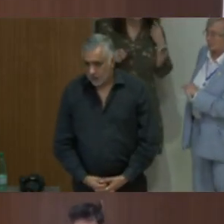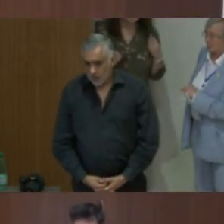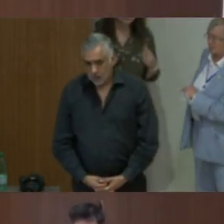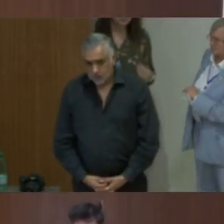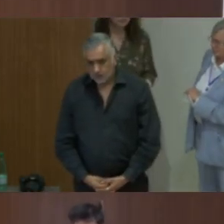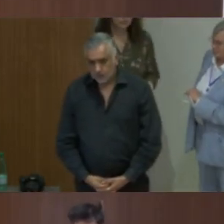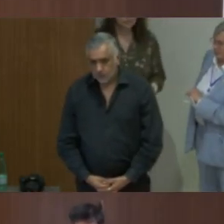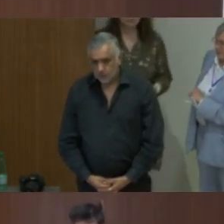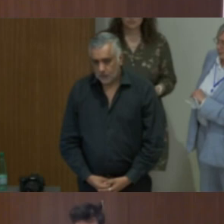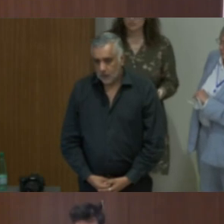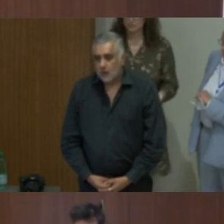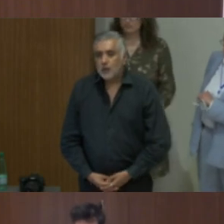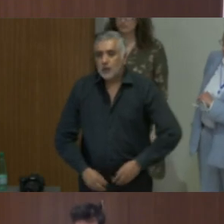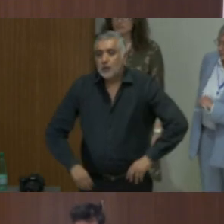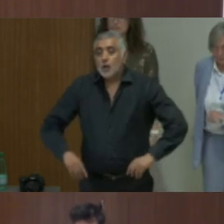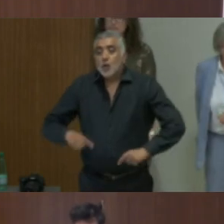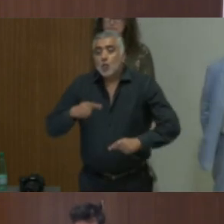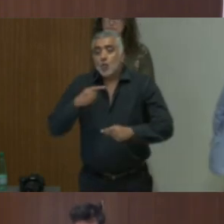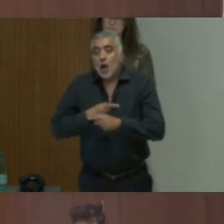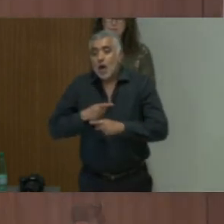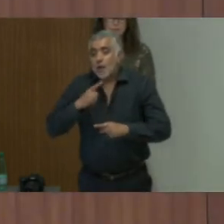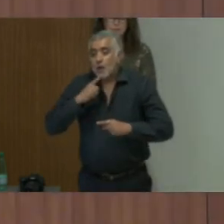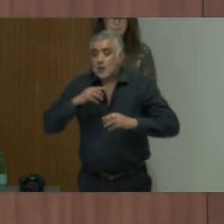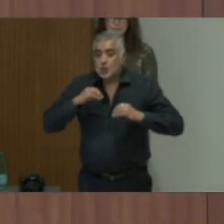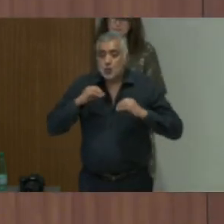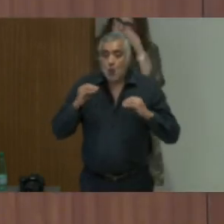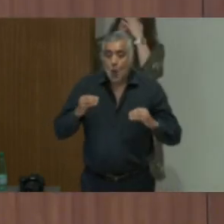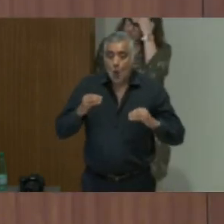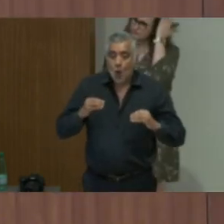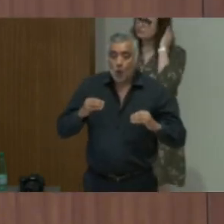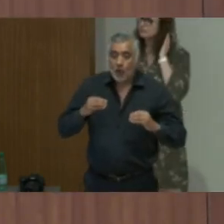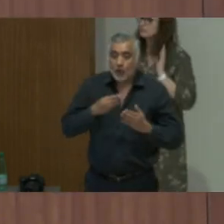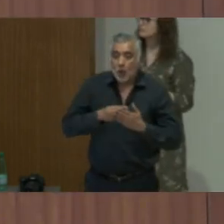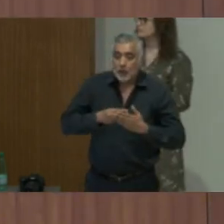Well, I agree that there are no canonical impediments to people who are